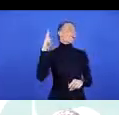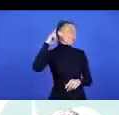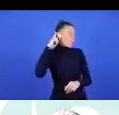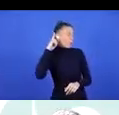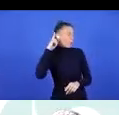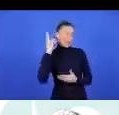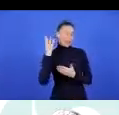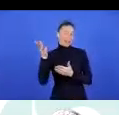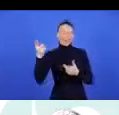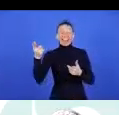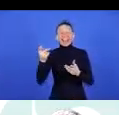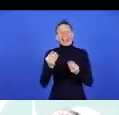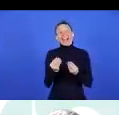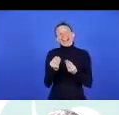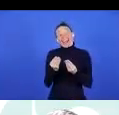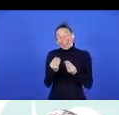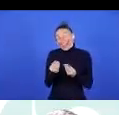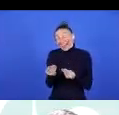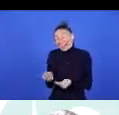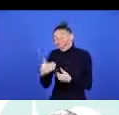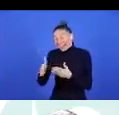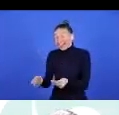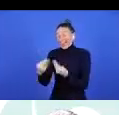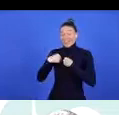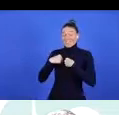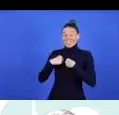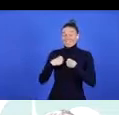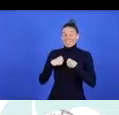show that you are a cochlear implant user. It is after all a